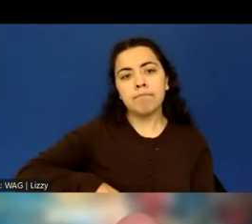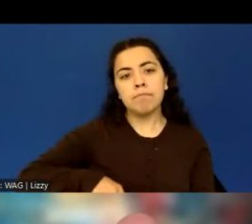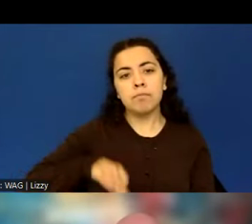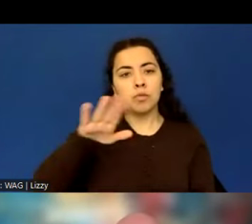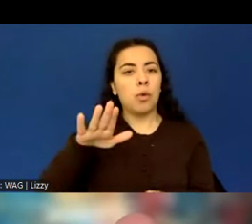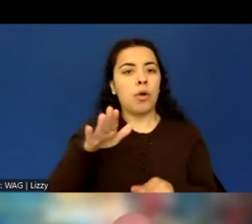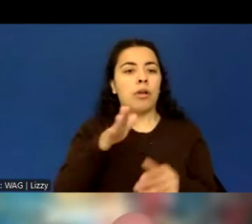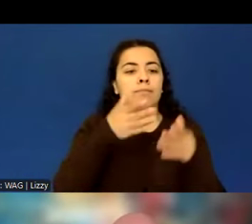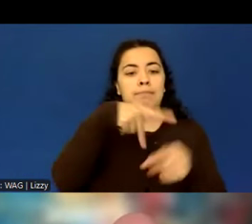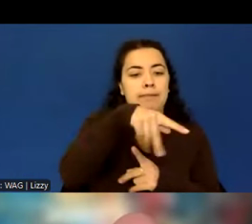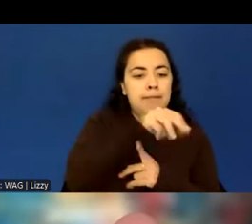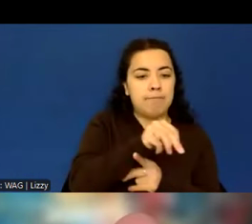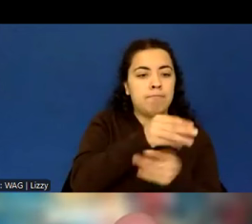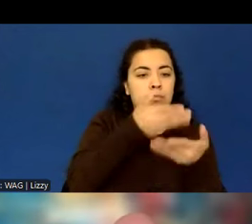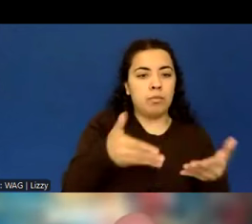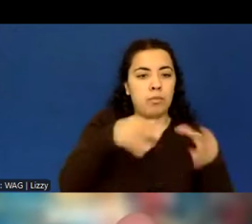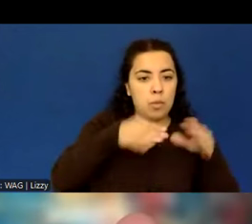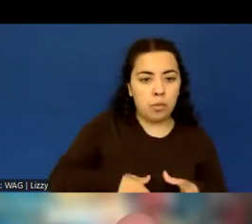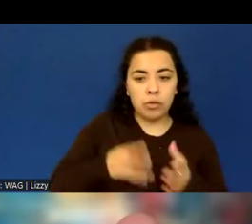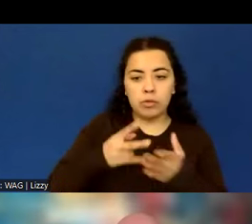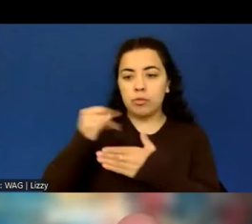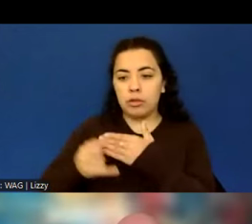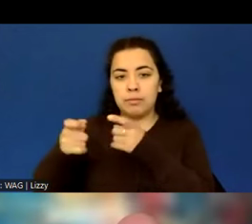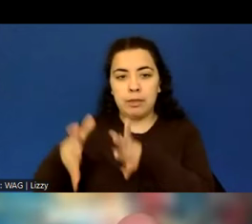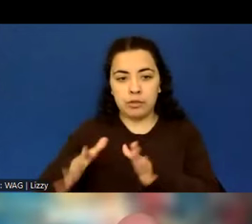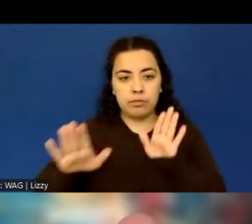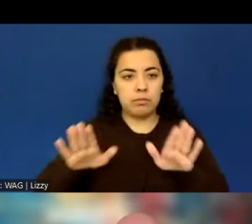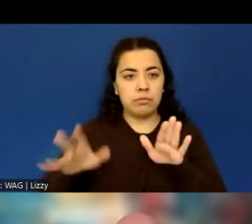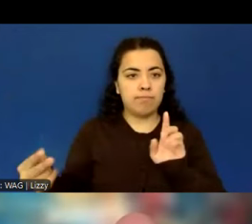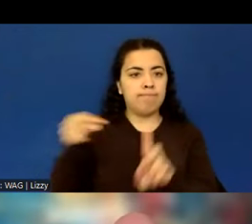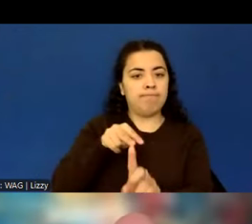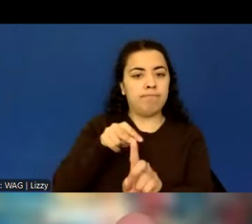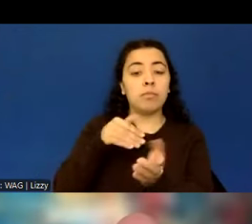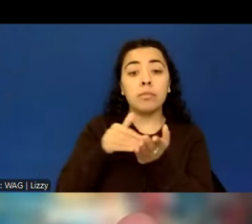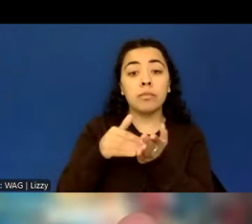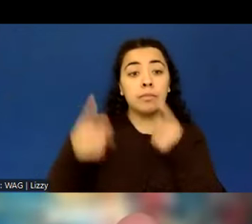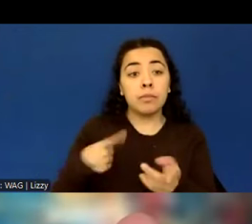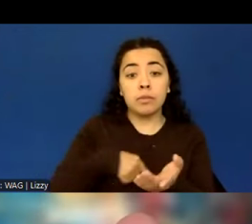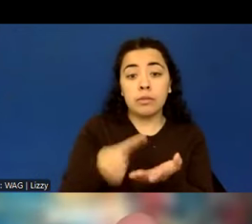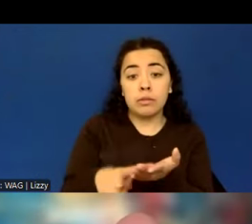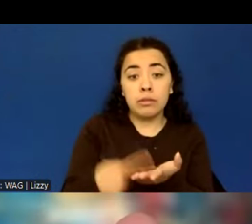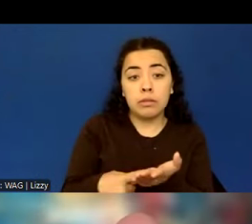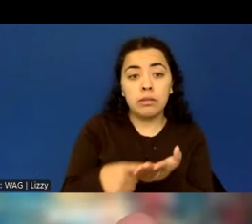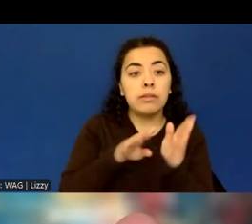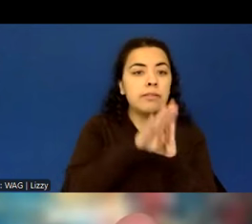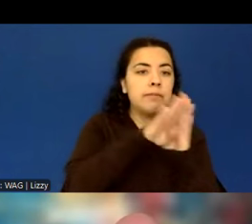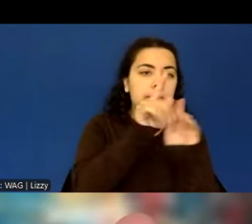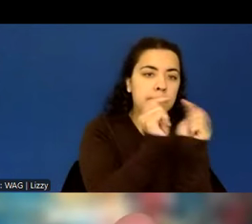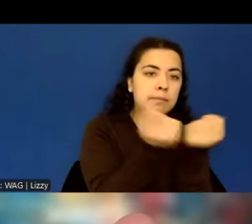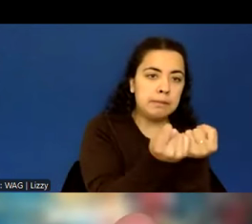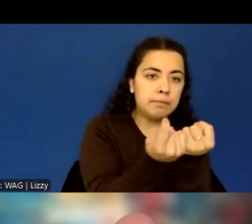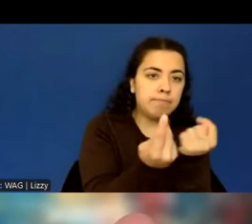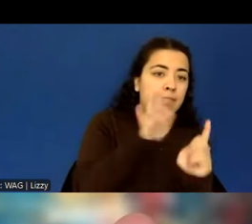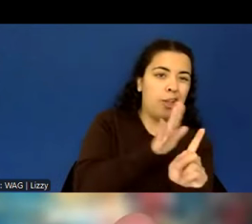projector manager perspective. A lot of times we are talking from development team side or the kind